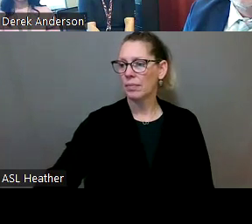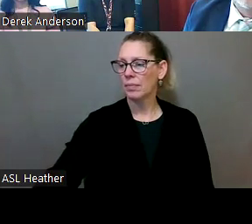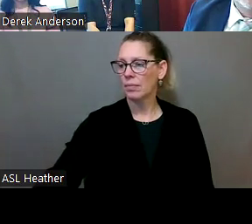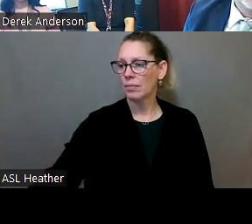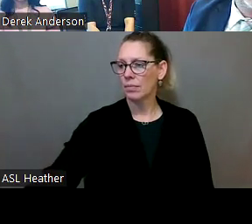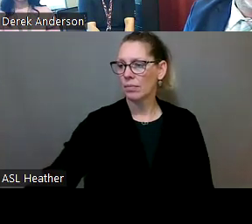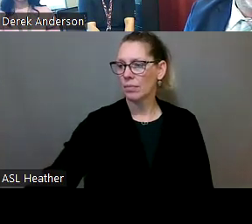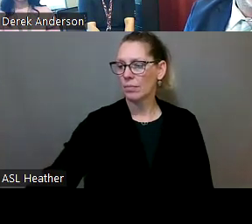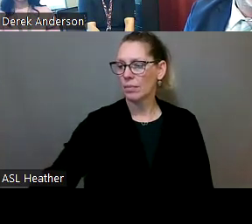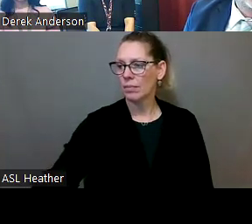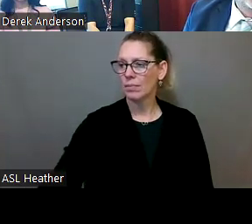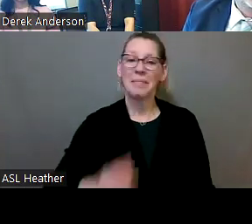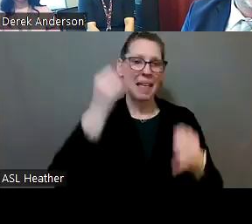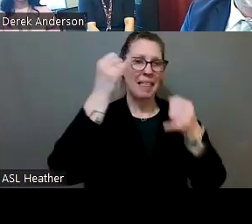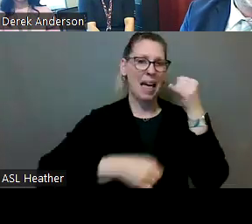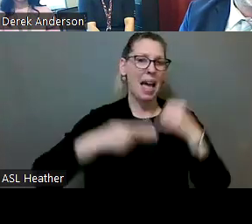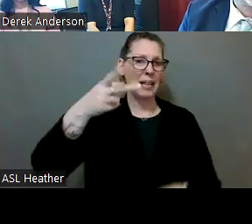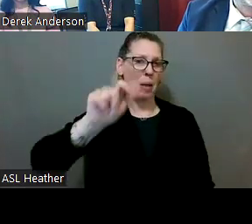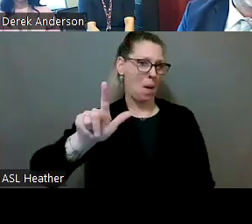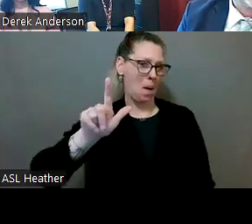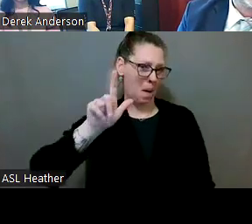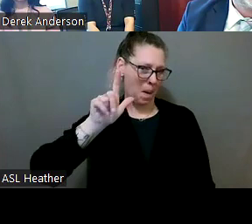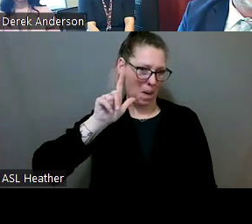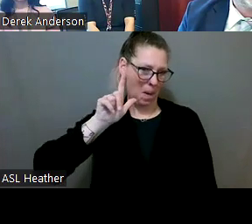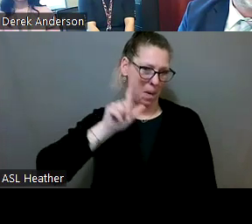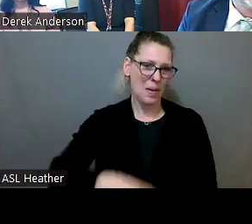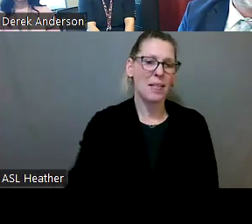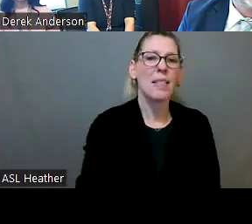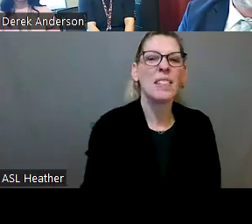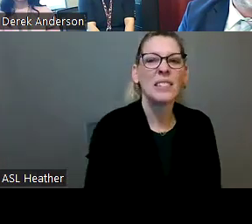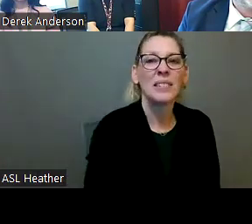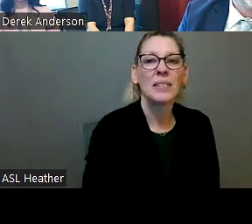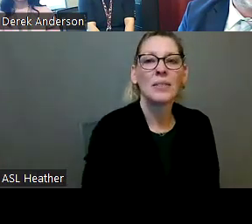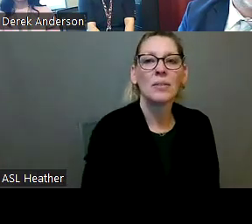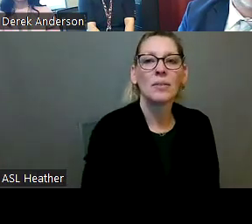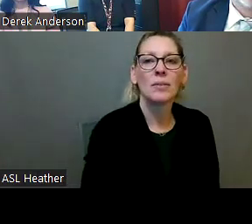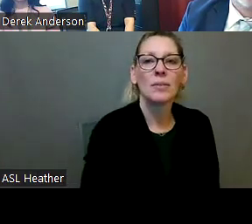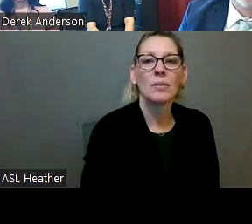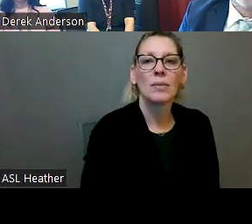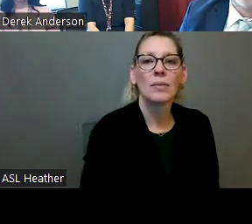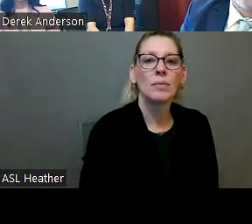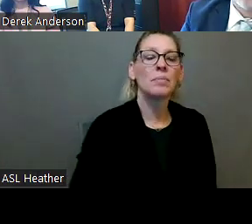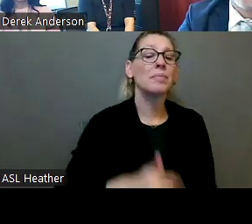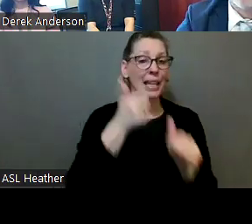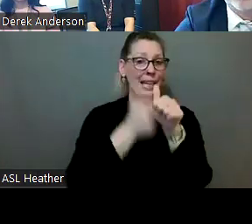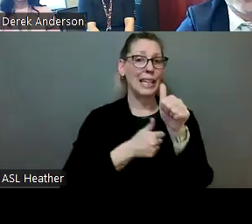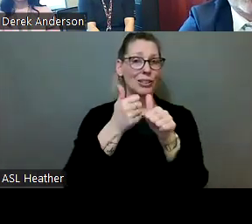it's our last one um and each show we look at our evaluations and try to make sure that we're